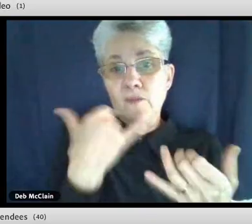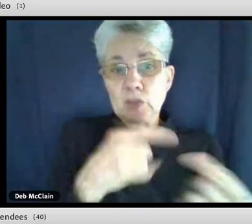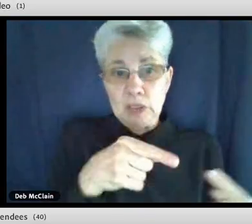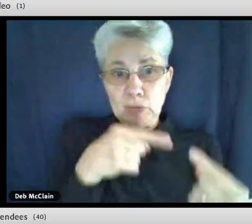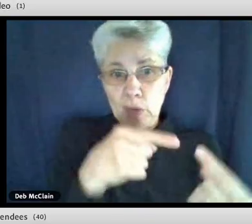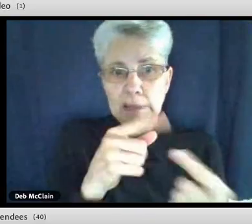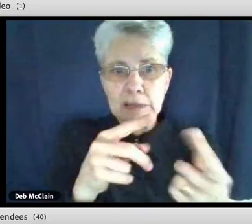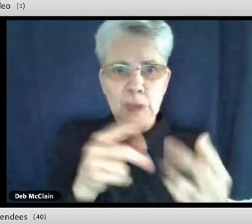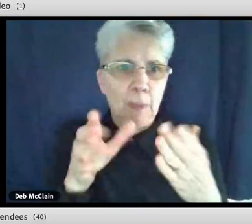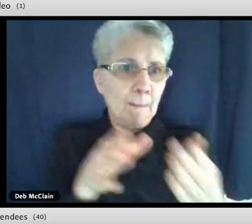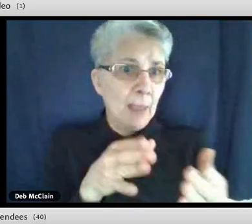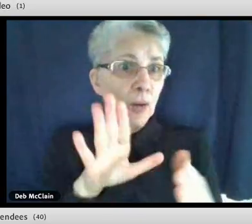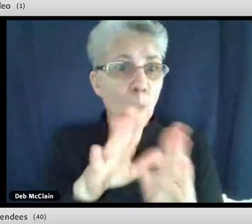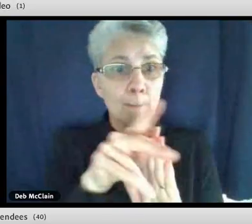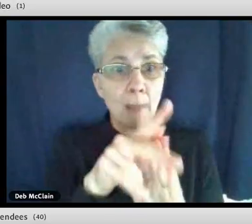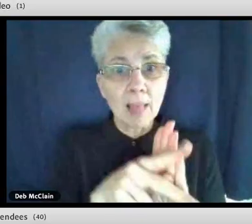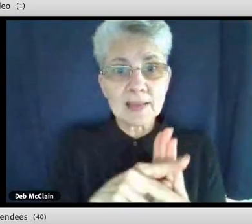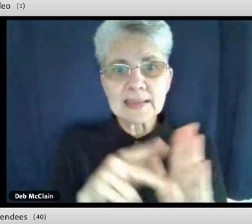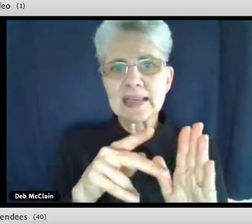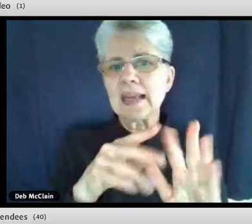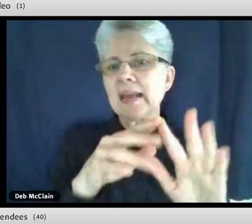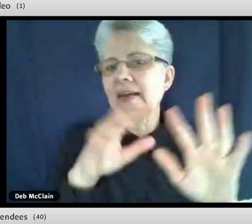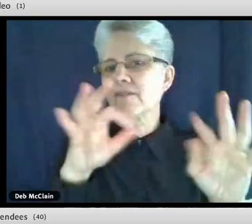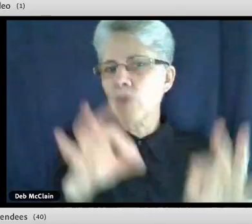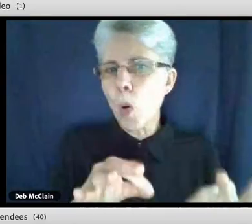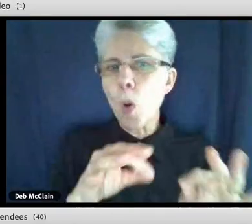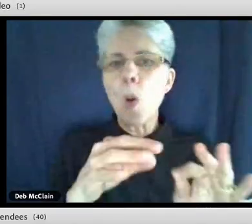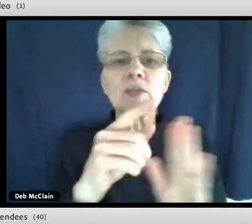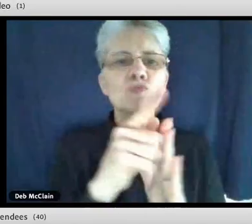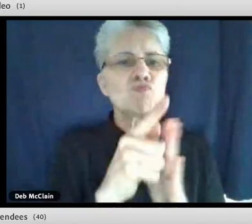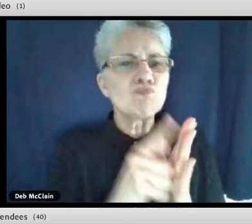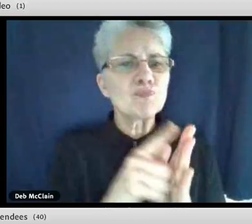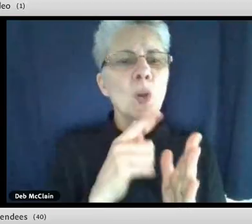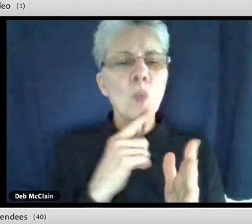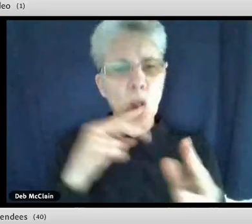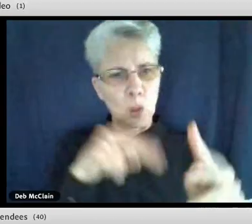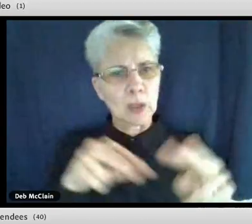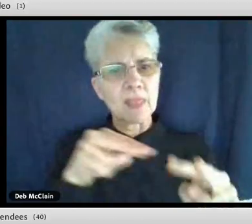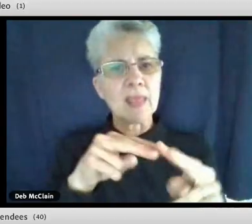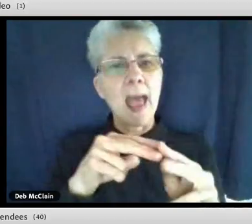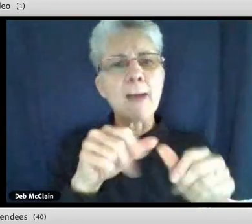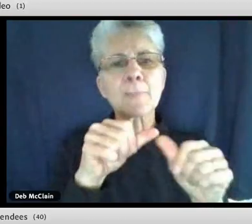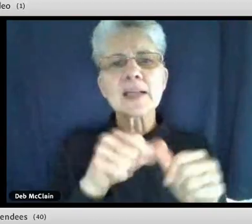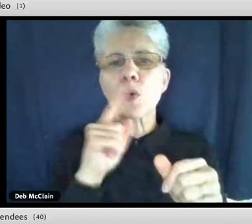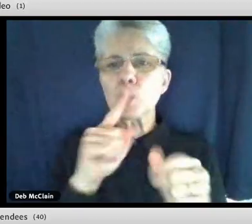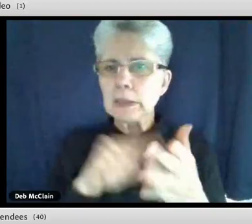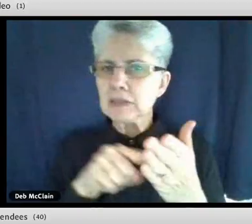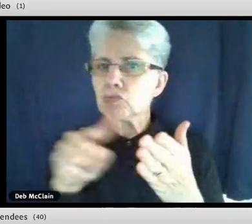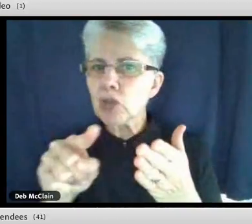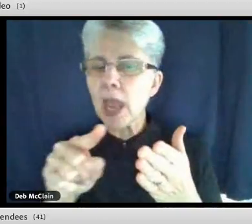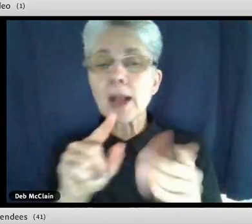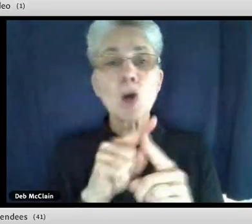to kind of prepare your policy statements and different things like that, we'll look at that, some sites for that. Also, some good examples